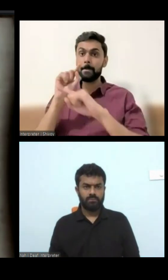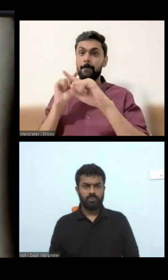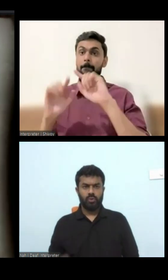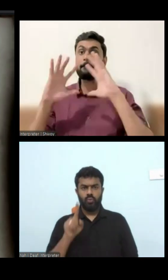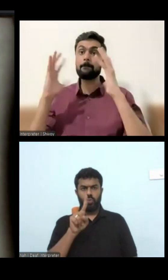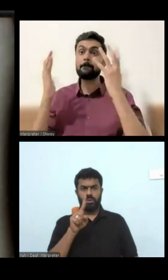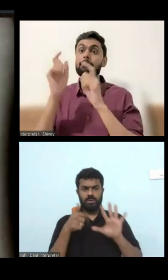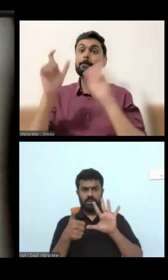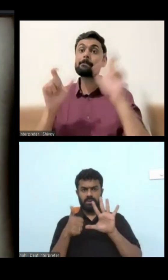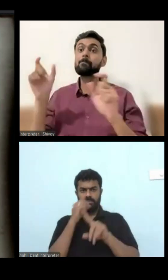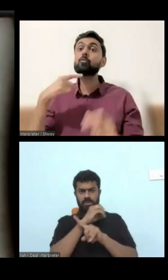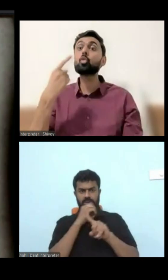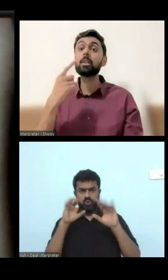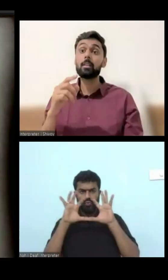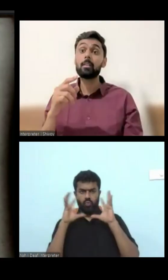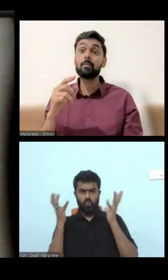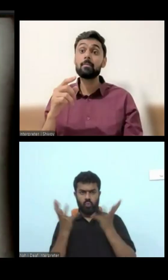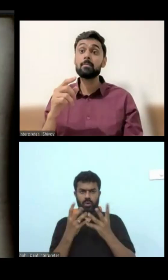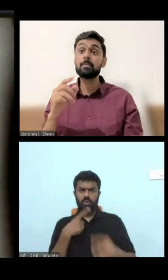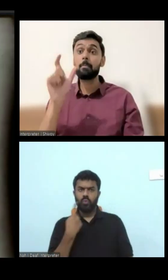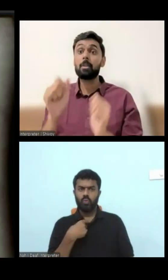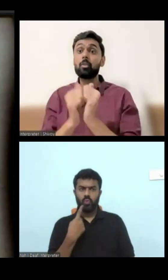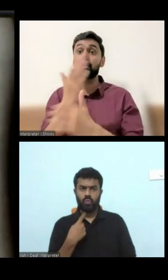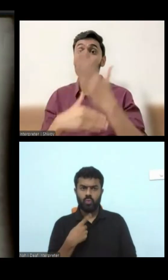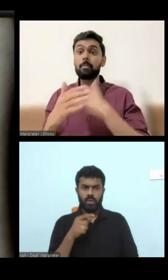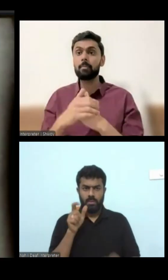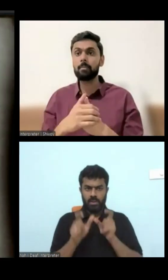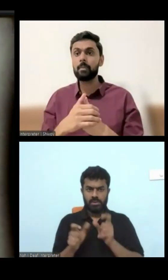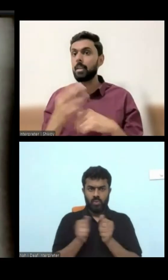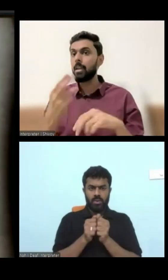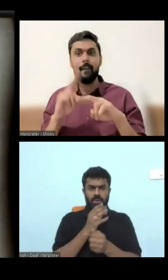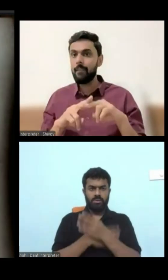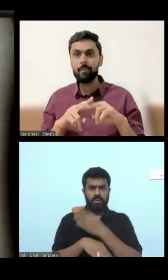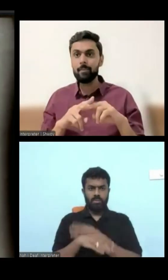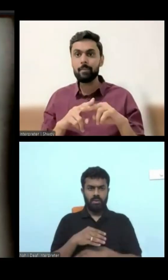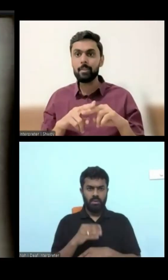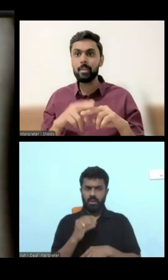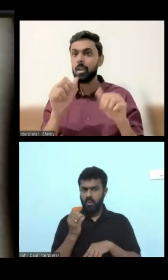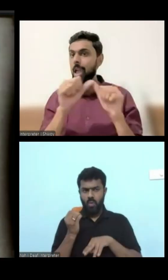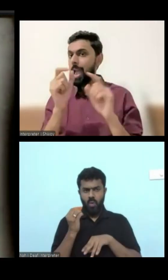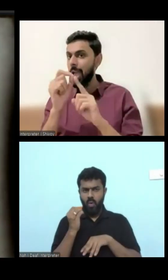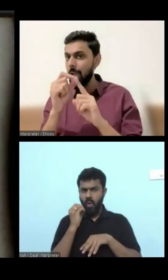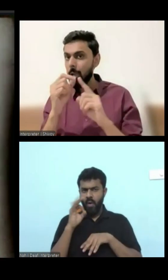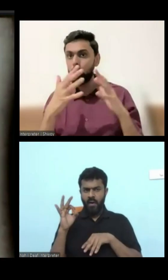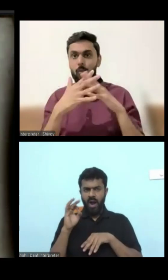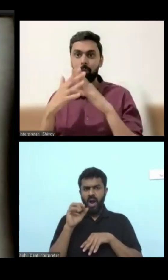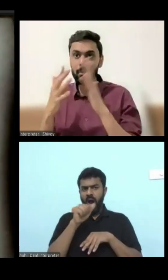Now, when these platforms are not accessible. And most of the businesses are now digital hospitals. Right?